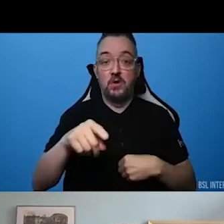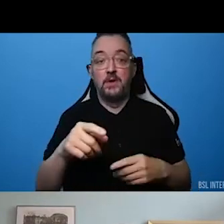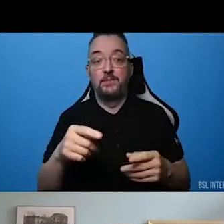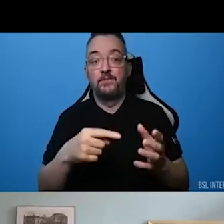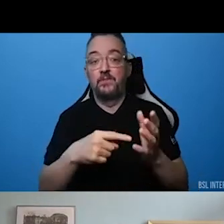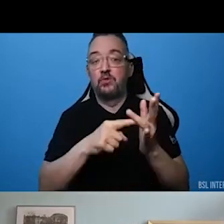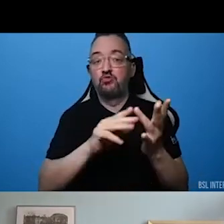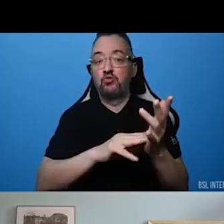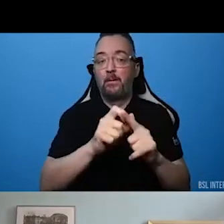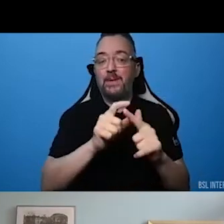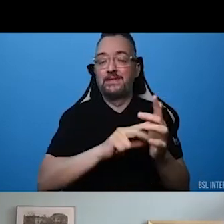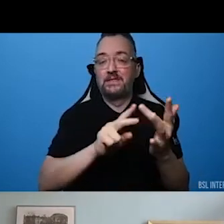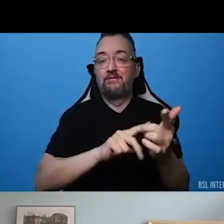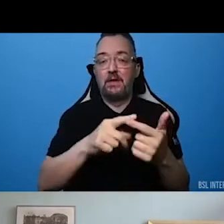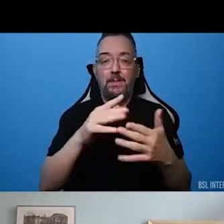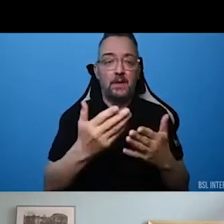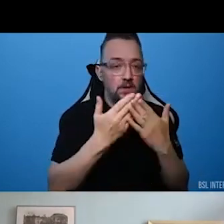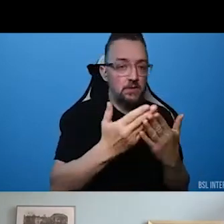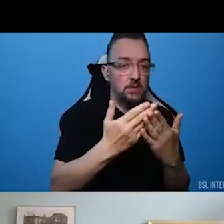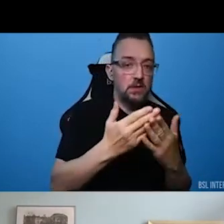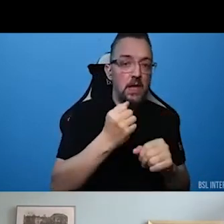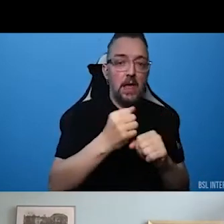on a study of the Glasgow tobacco lords in the 1970s